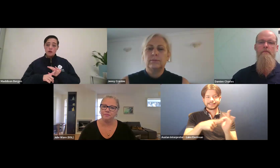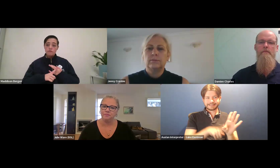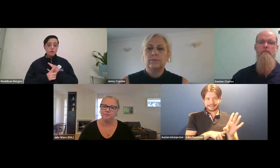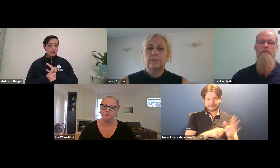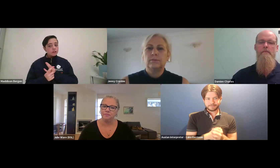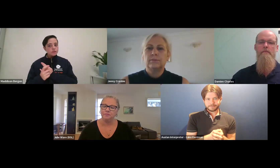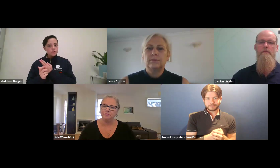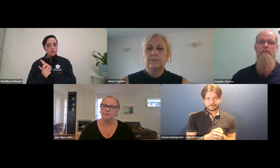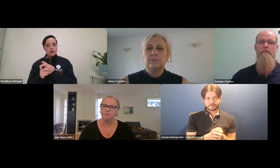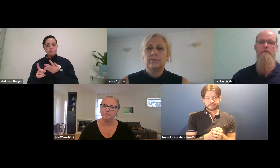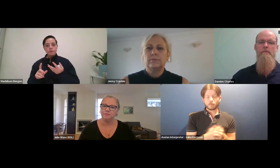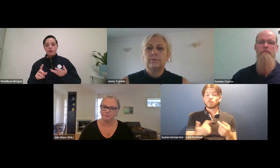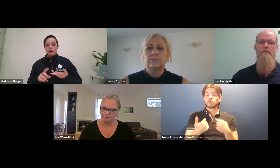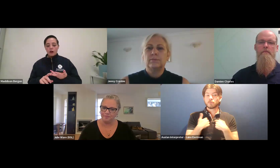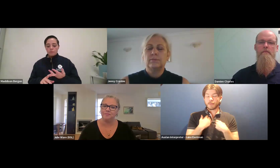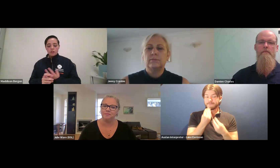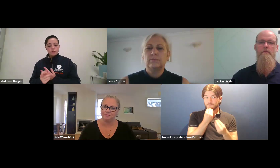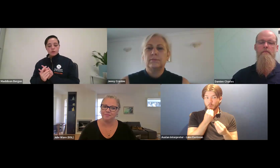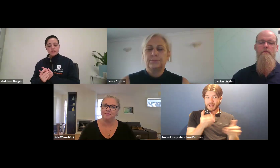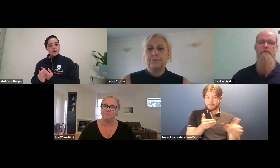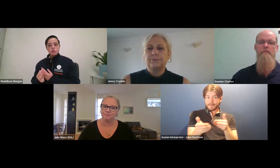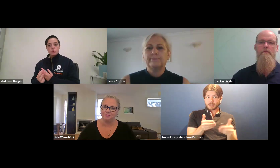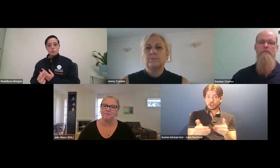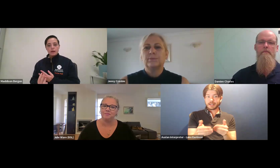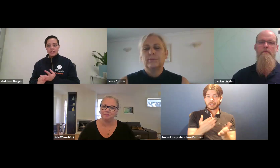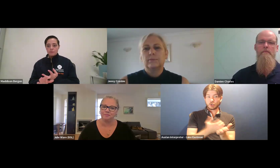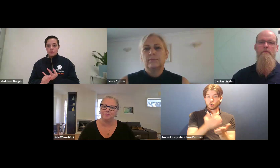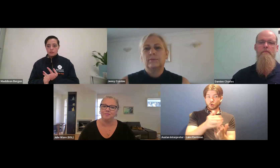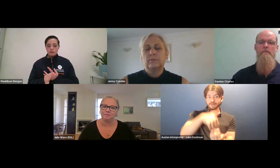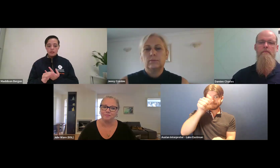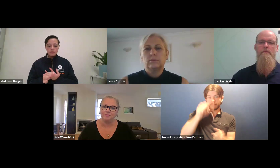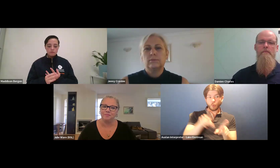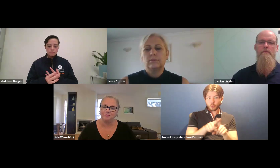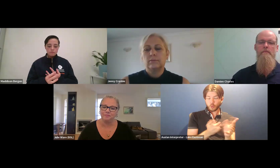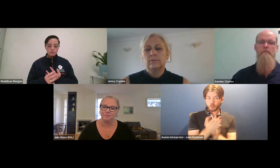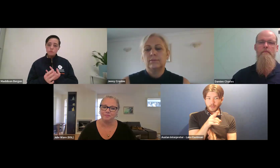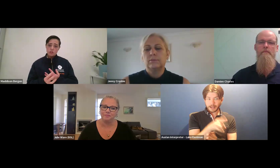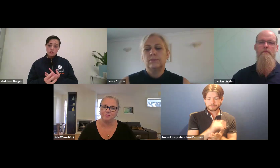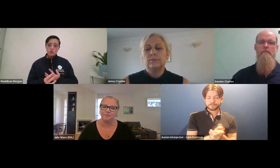got my Food Handlers [certification] through that and